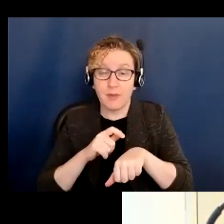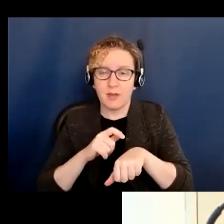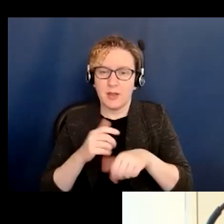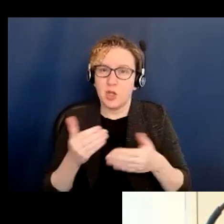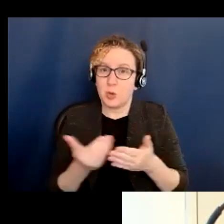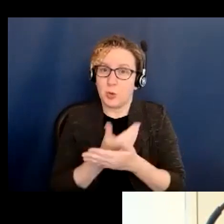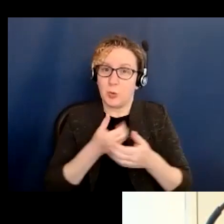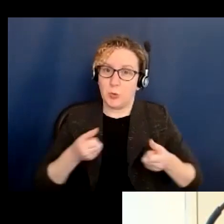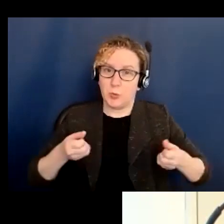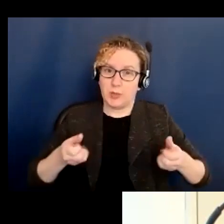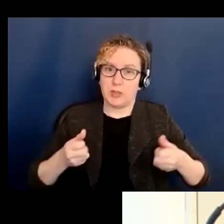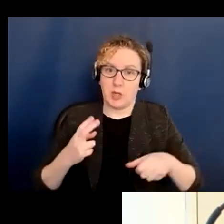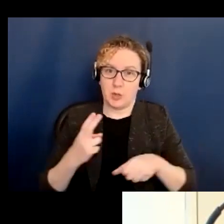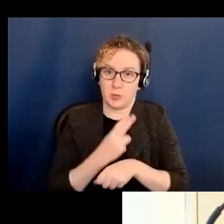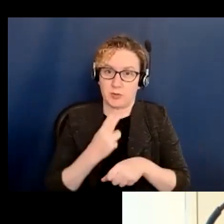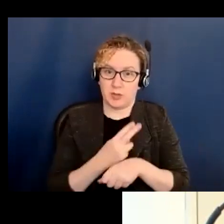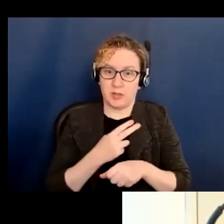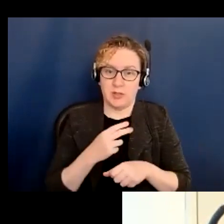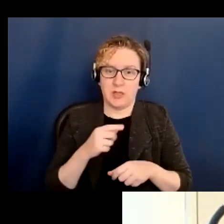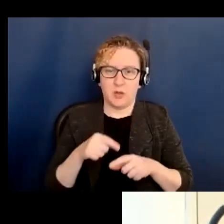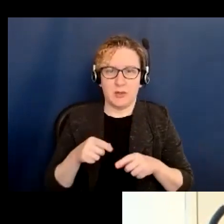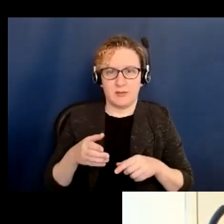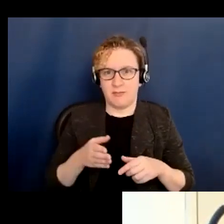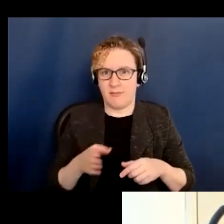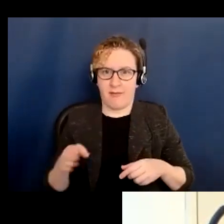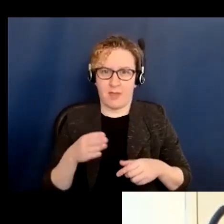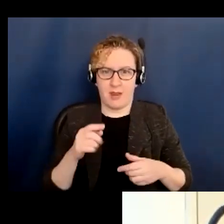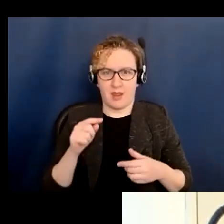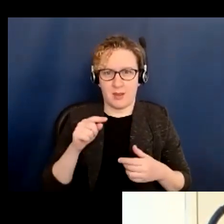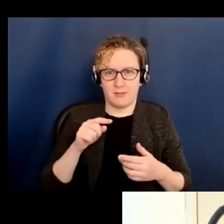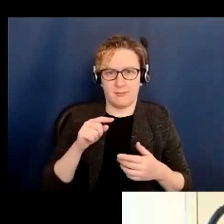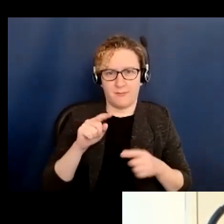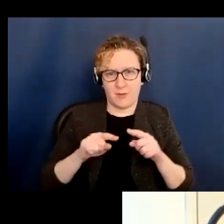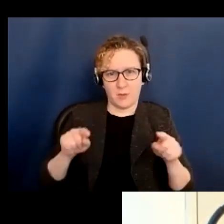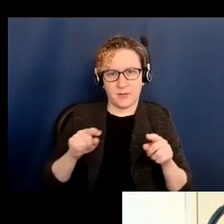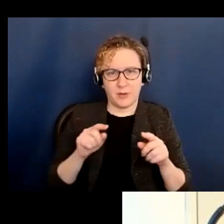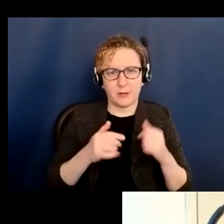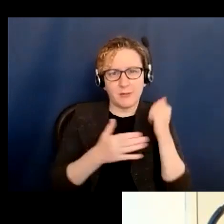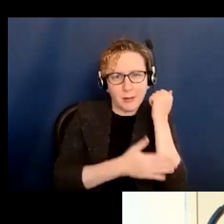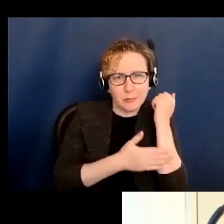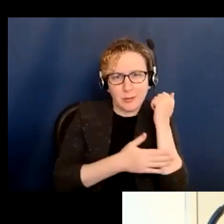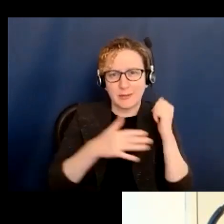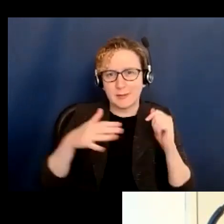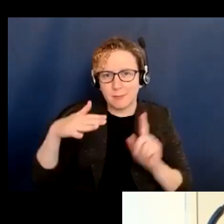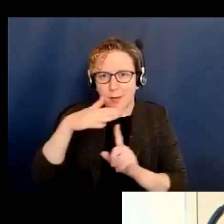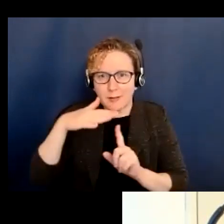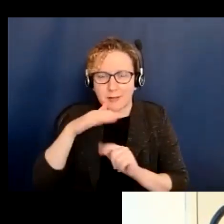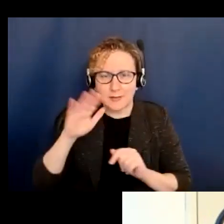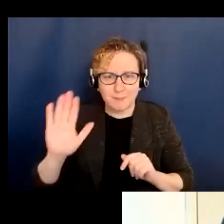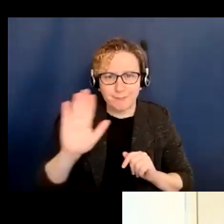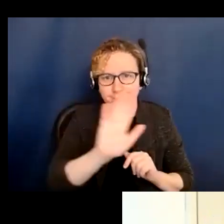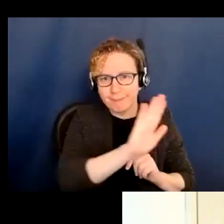user, so she was navigating a few different countries and contexts where she had come